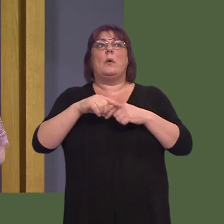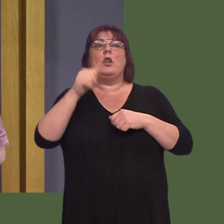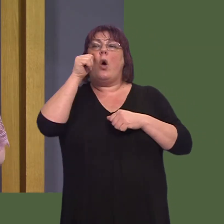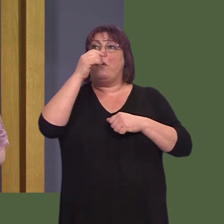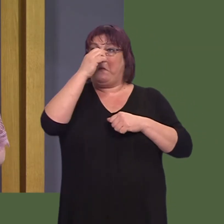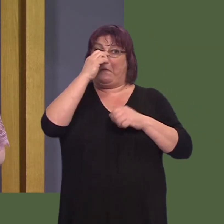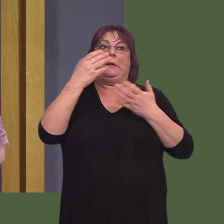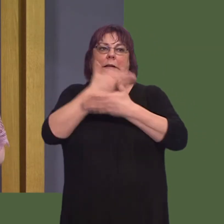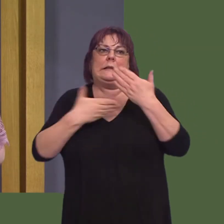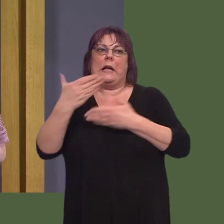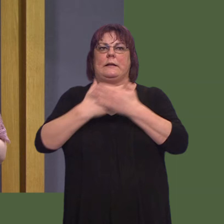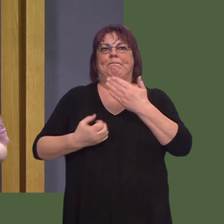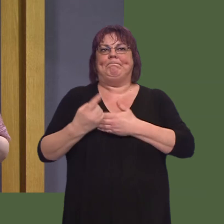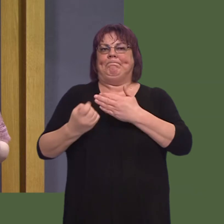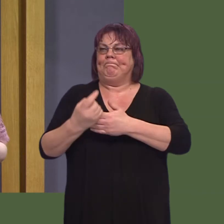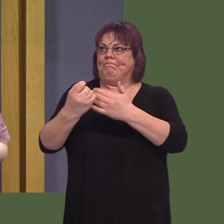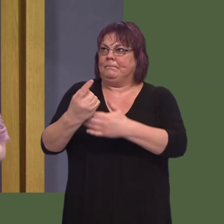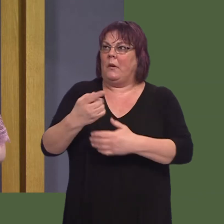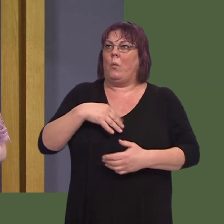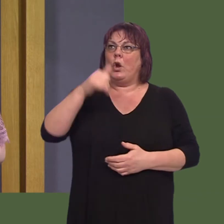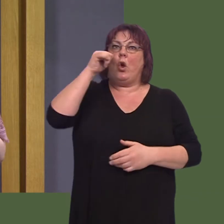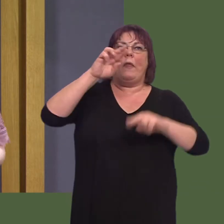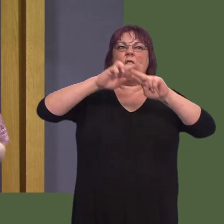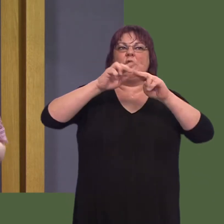here in the National Assembly for Wales, we have been led to understand that the fiscal